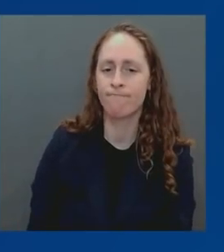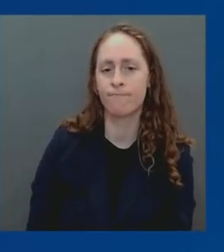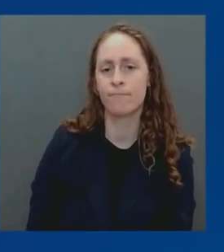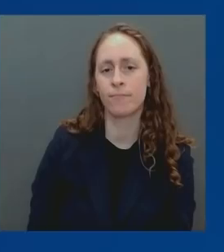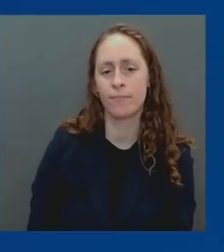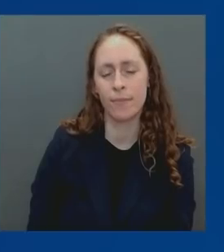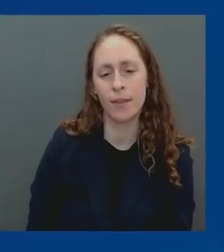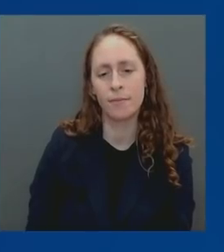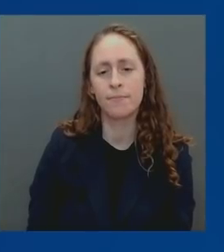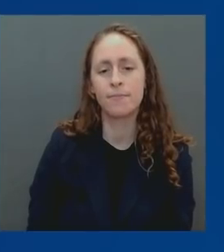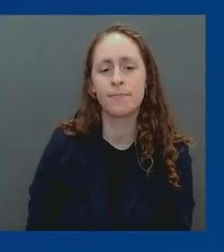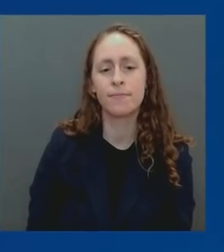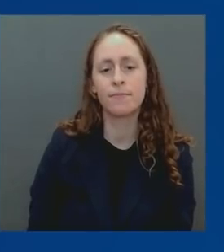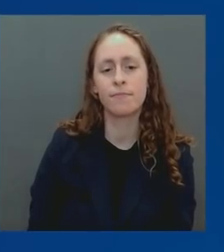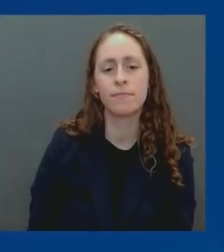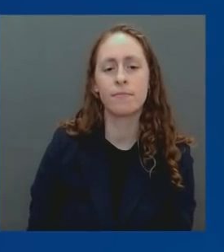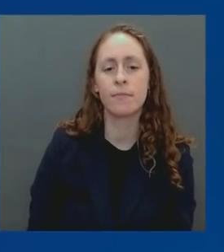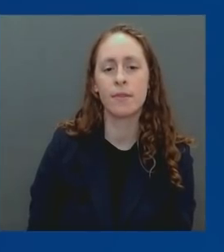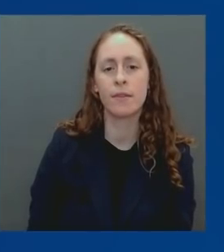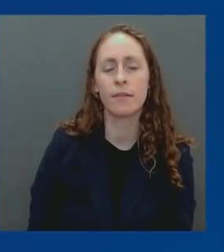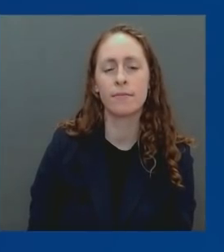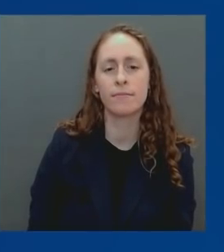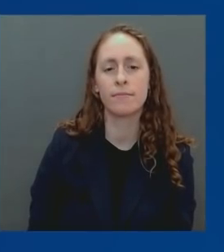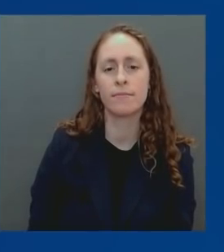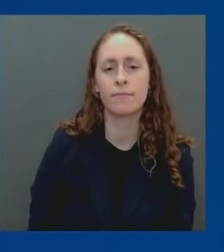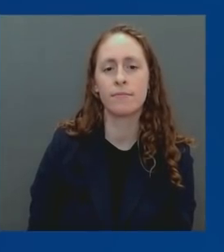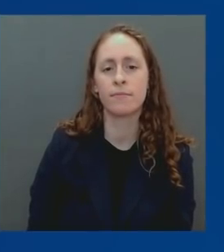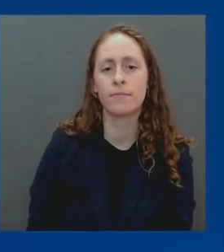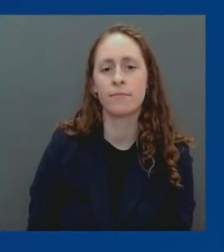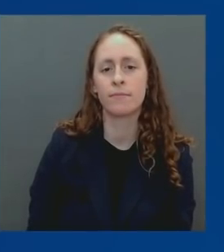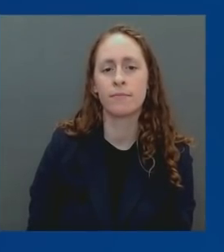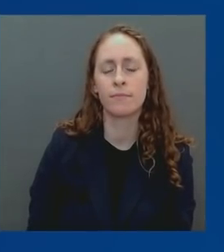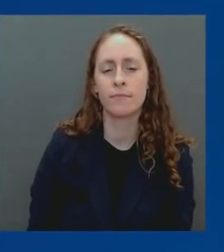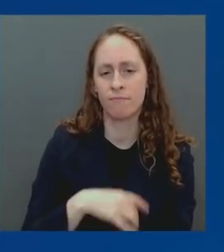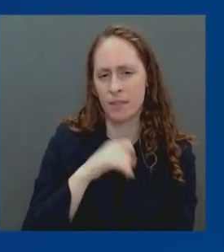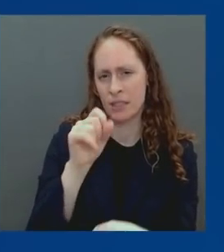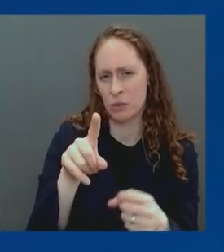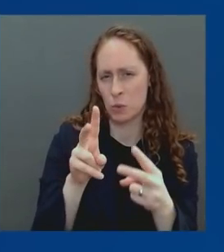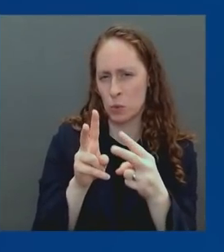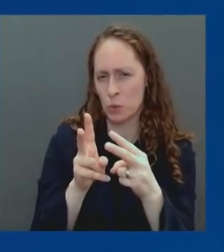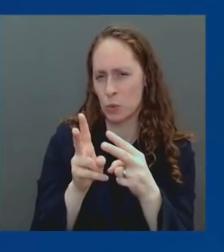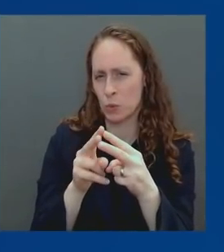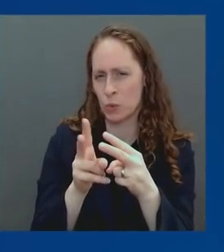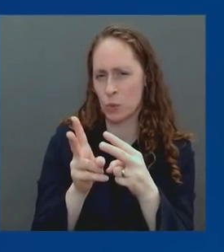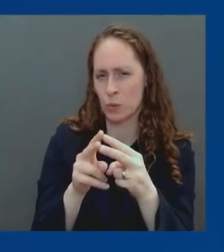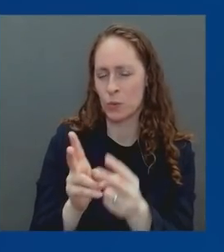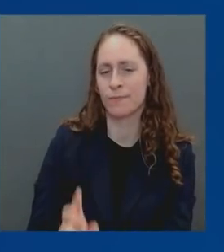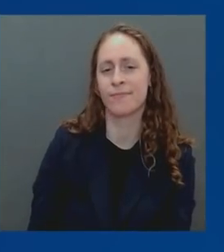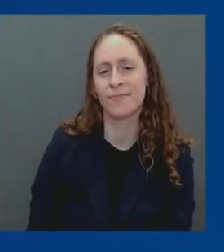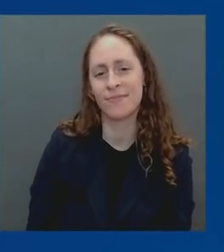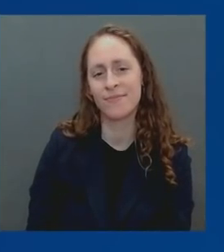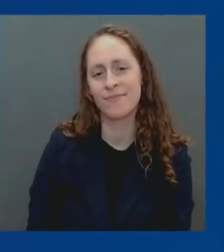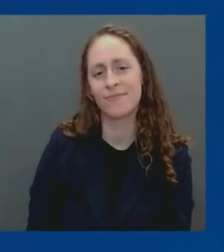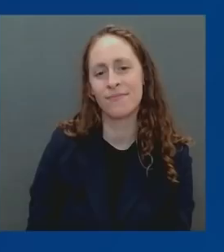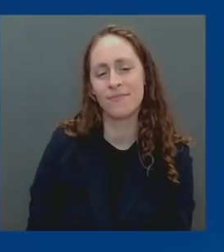One for Dr. Fauci and one for Dr. Walensky. For Dr. Fauci: Are you expecting we'll see an efficacy update